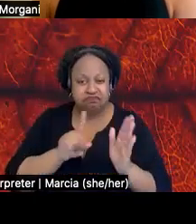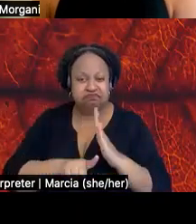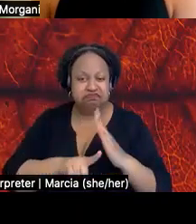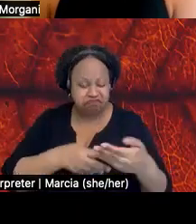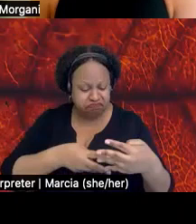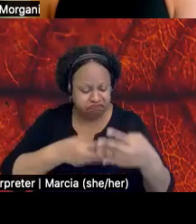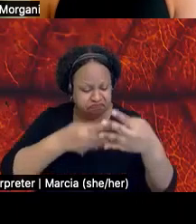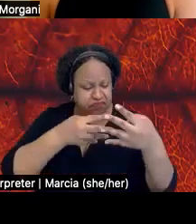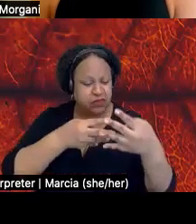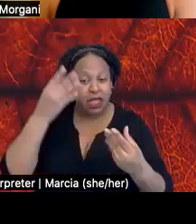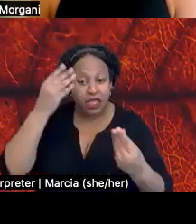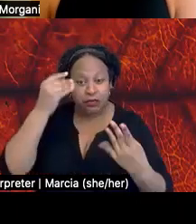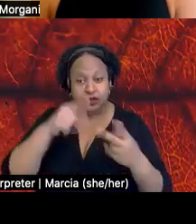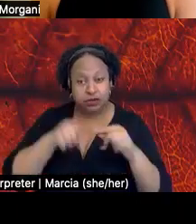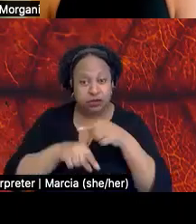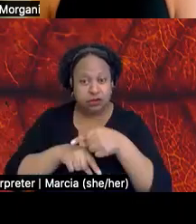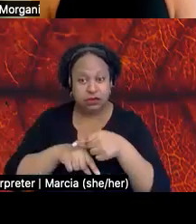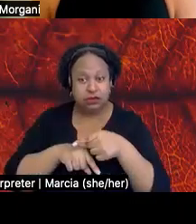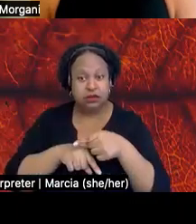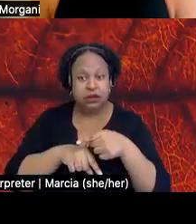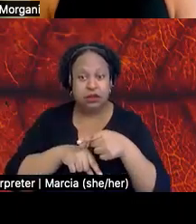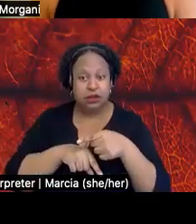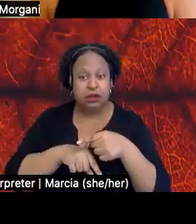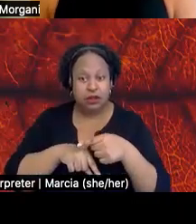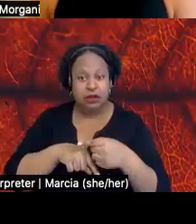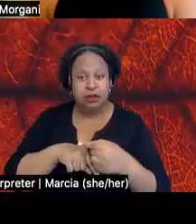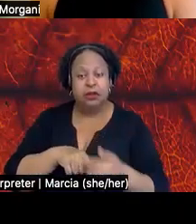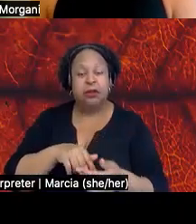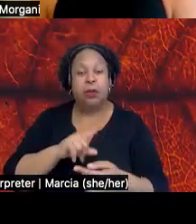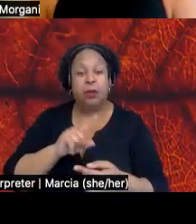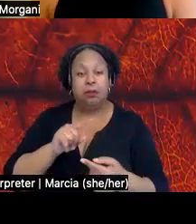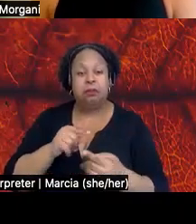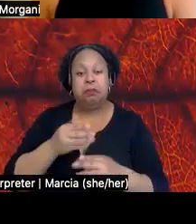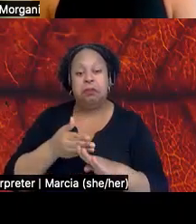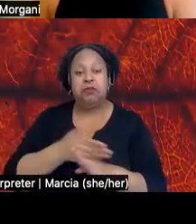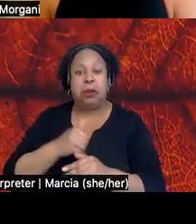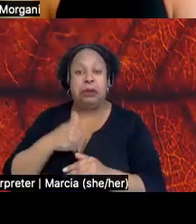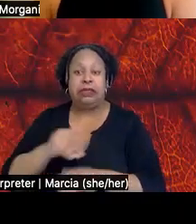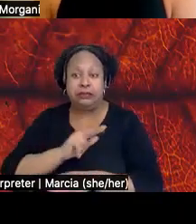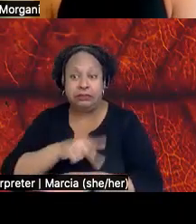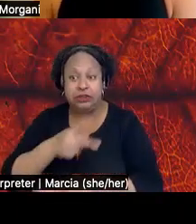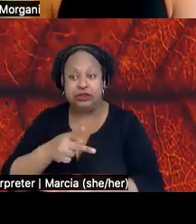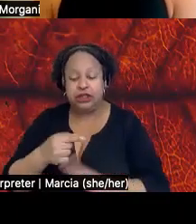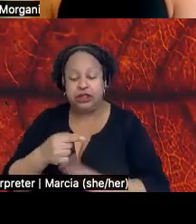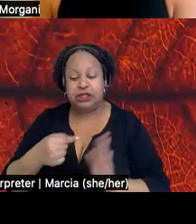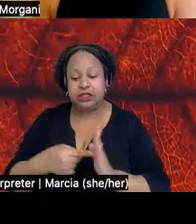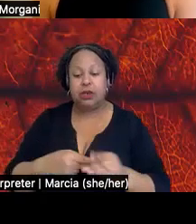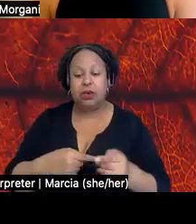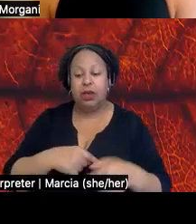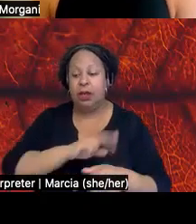information in between patients, perhaps even while walking from one patient room to the other.